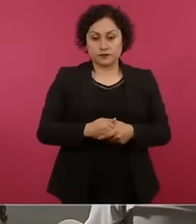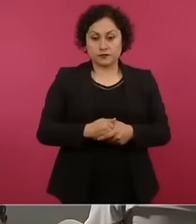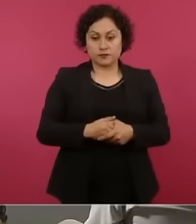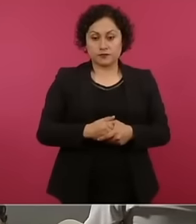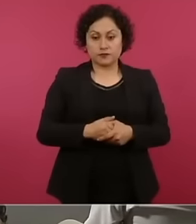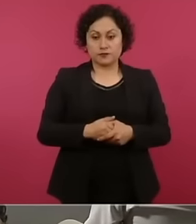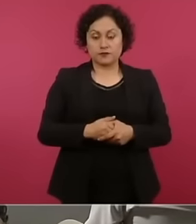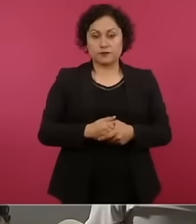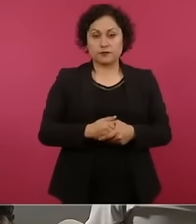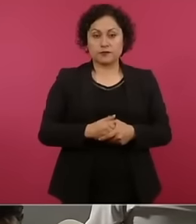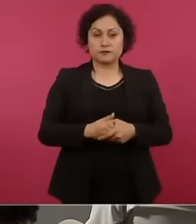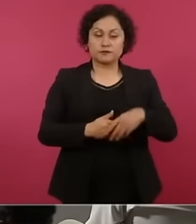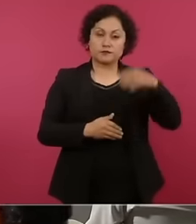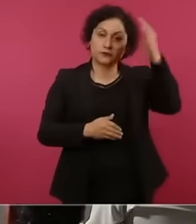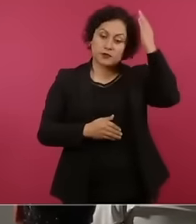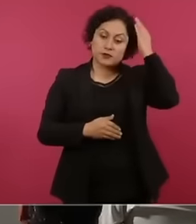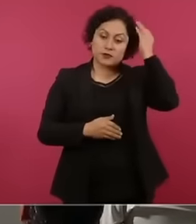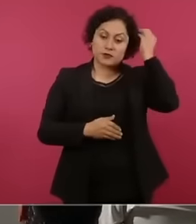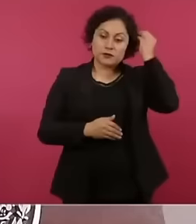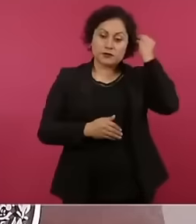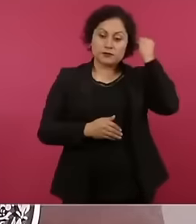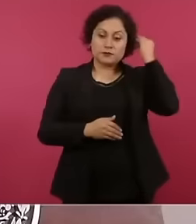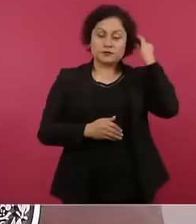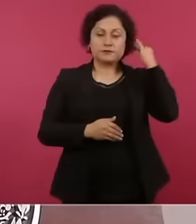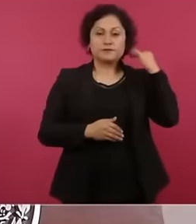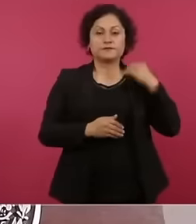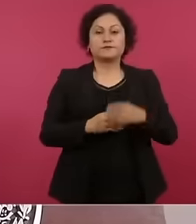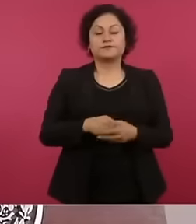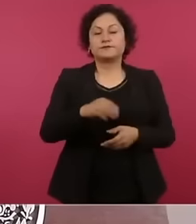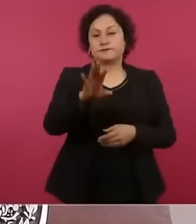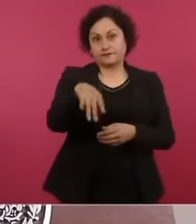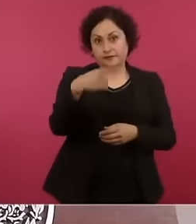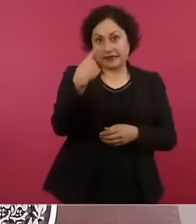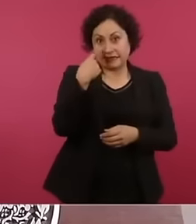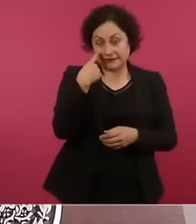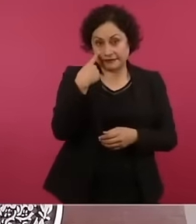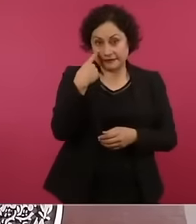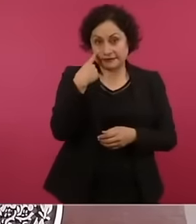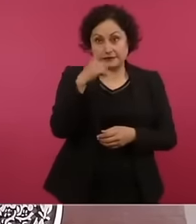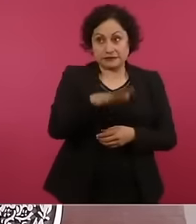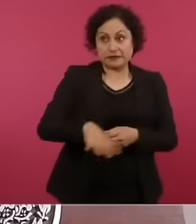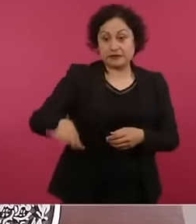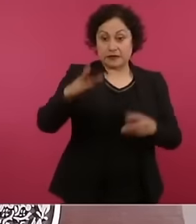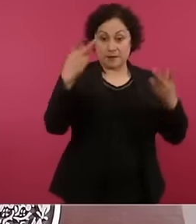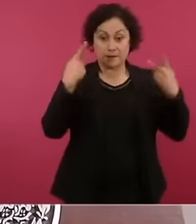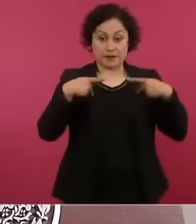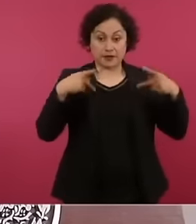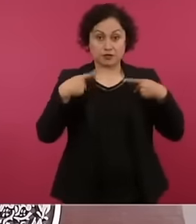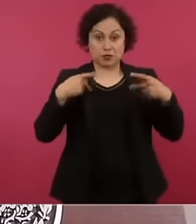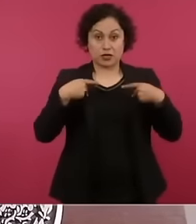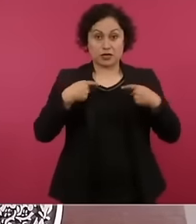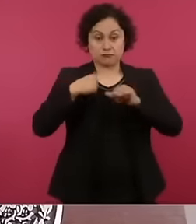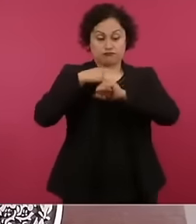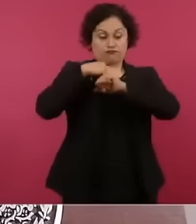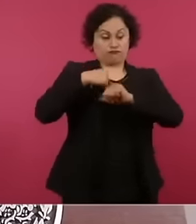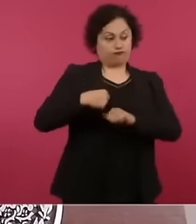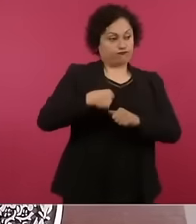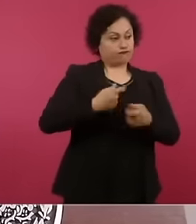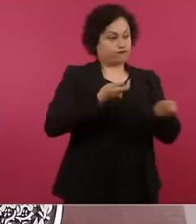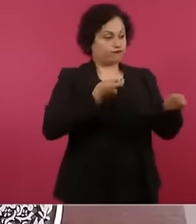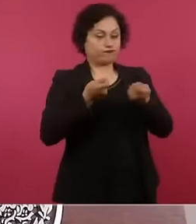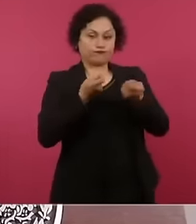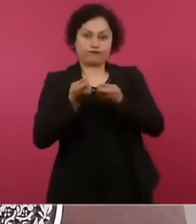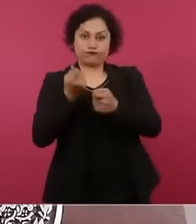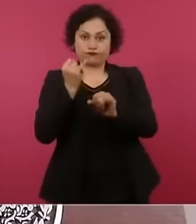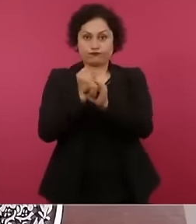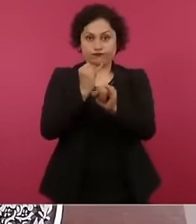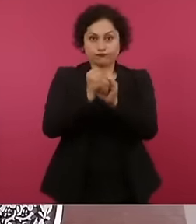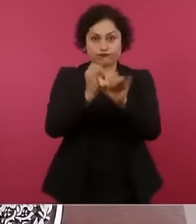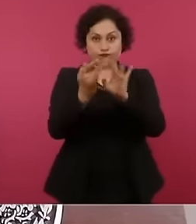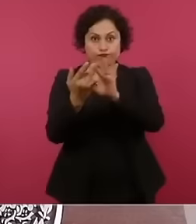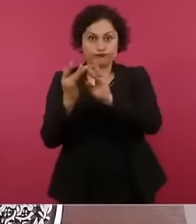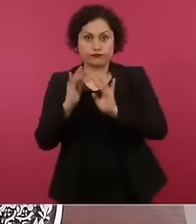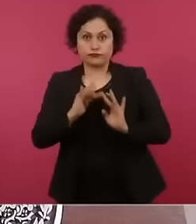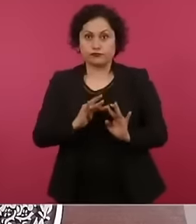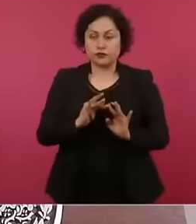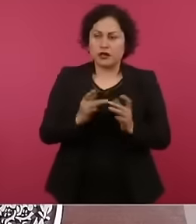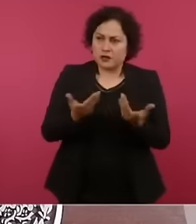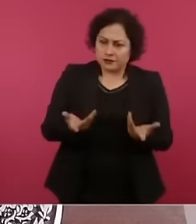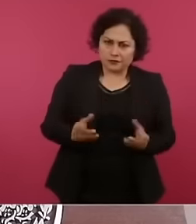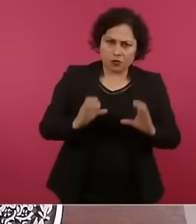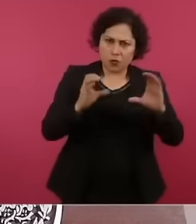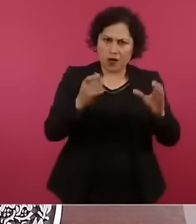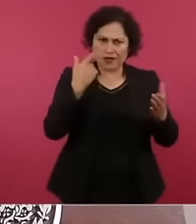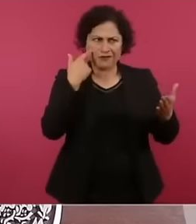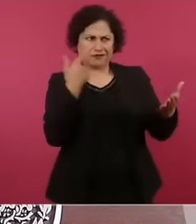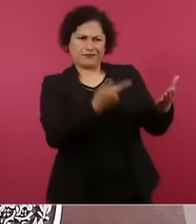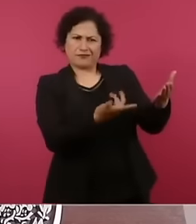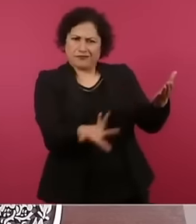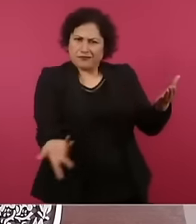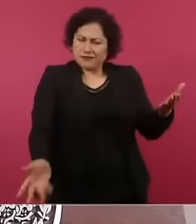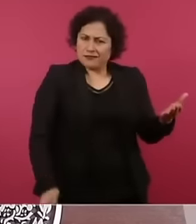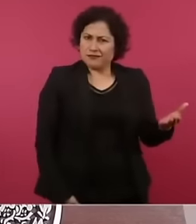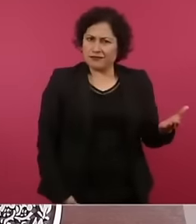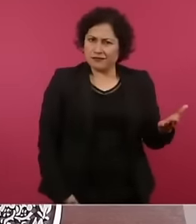Those who manage the networks lack this more control because I don't think they can't detect it